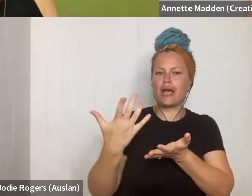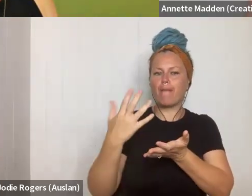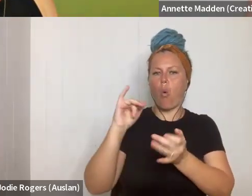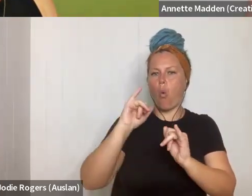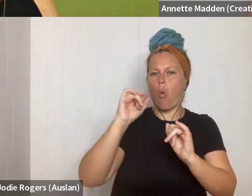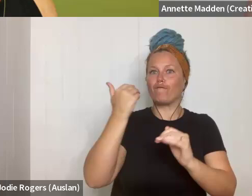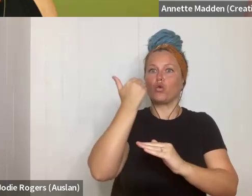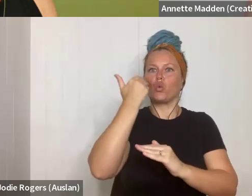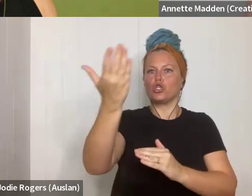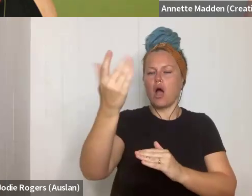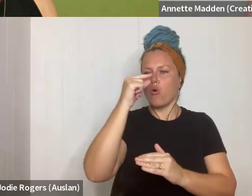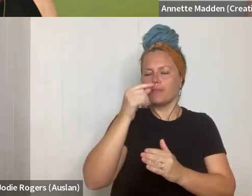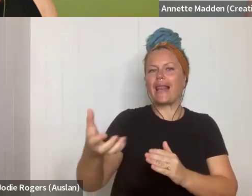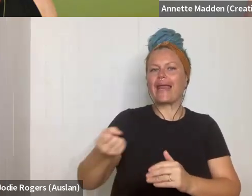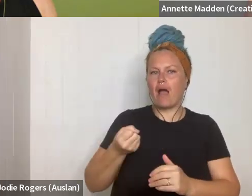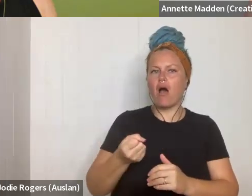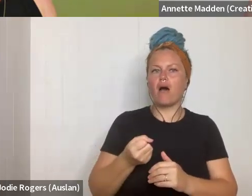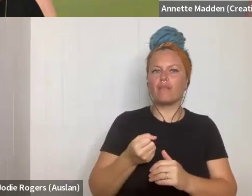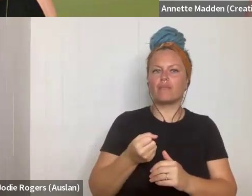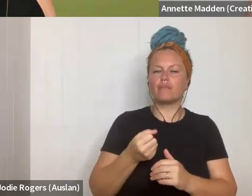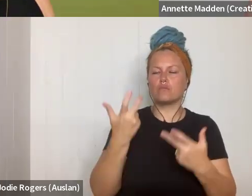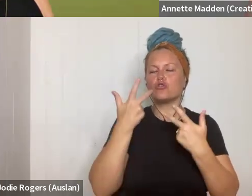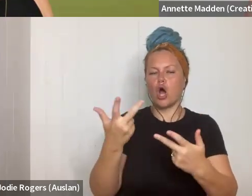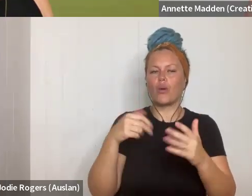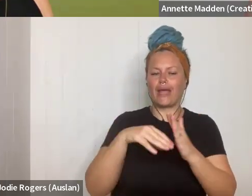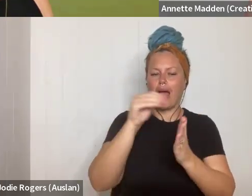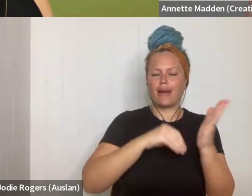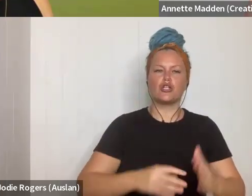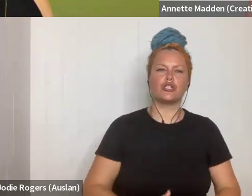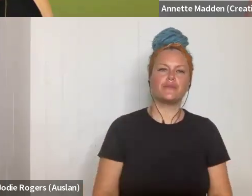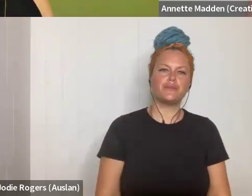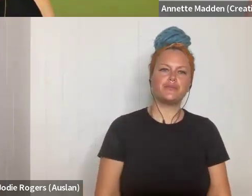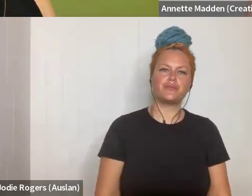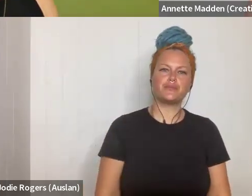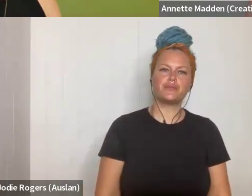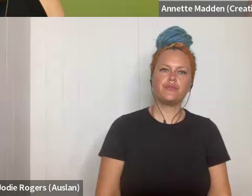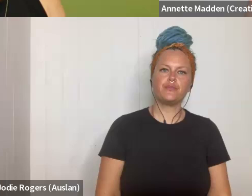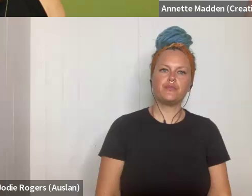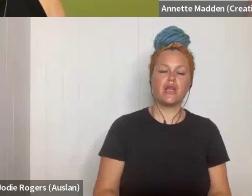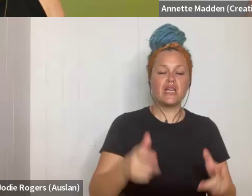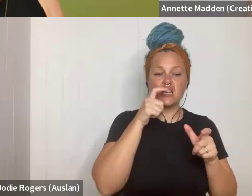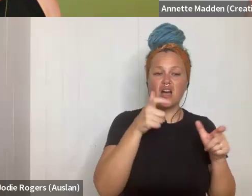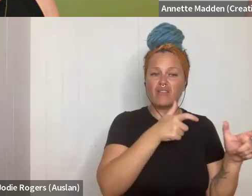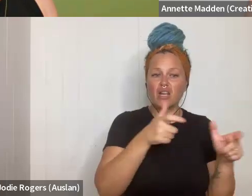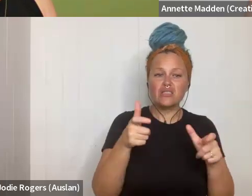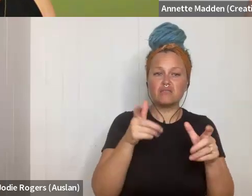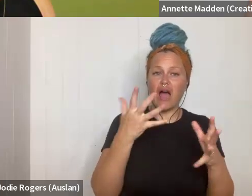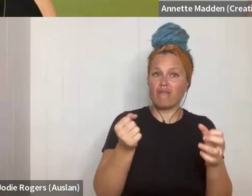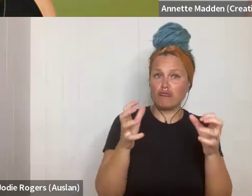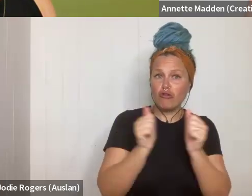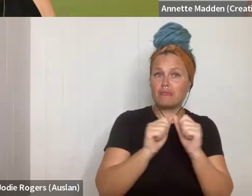that that could also include things like in-kind, or sponsorship, or all sorts of